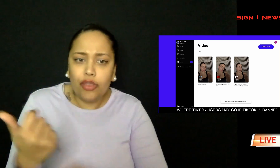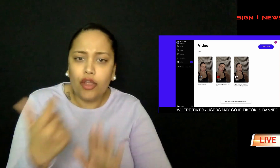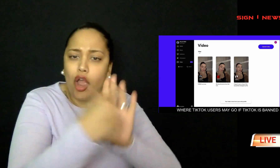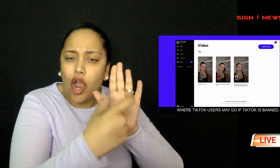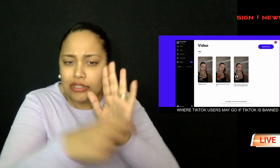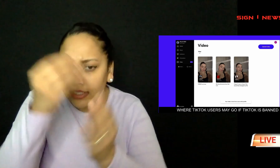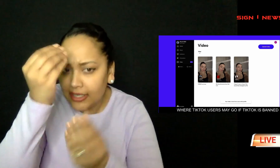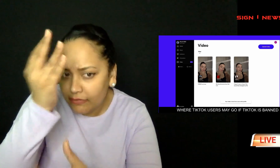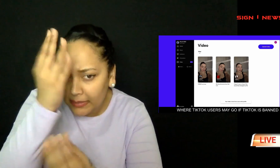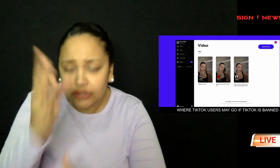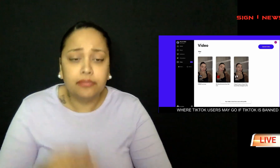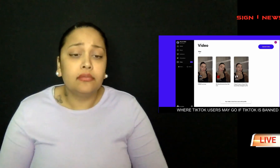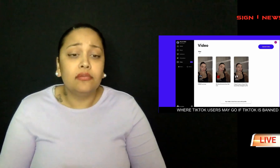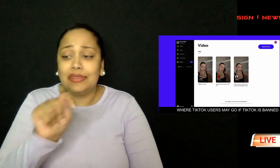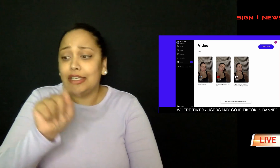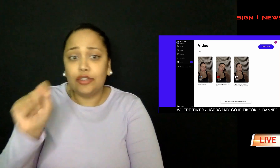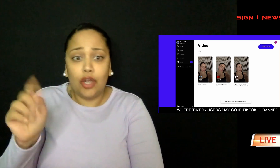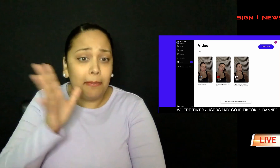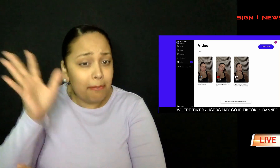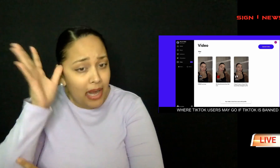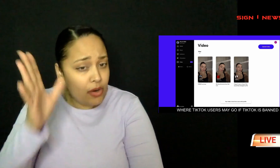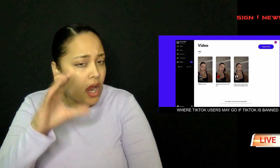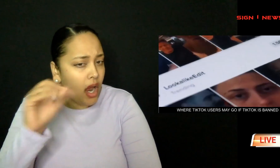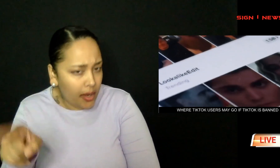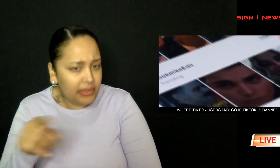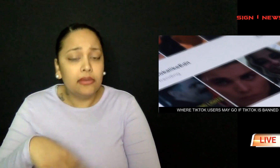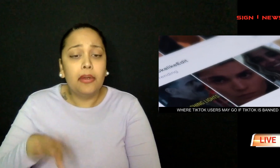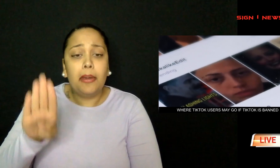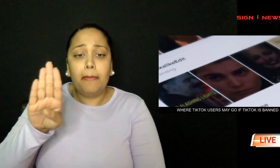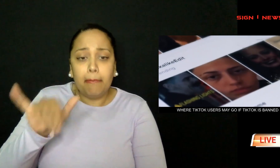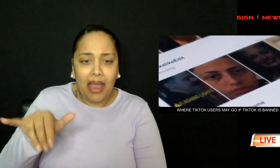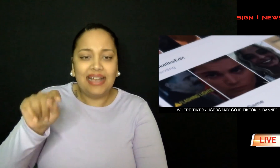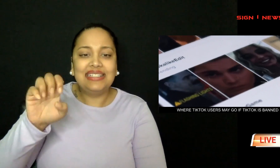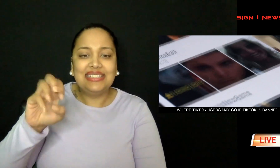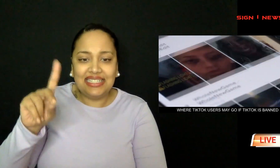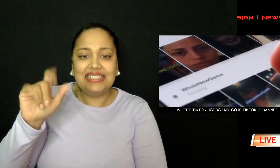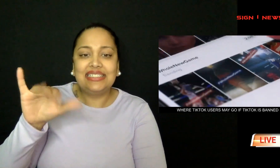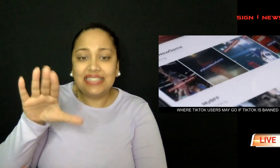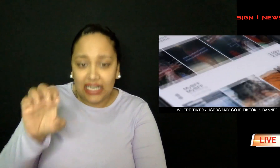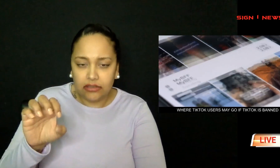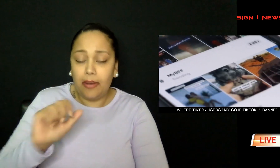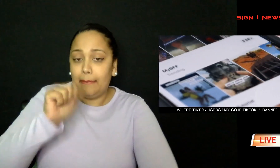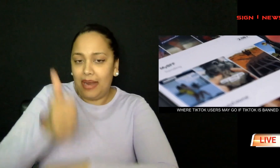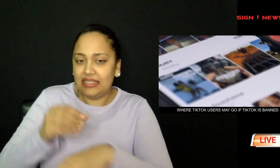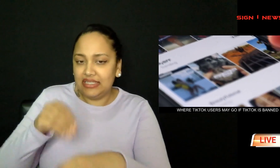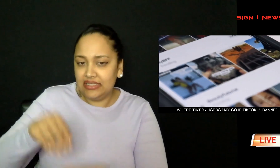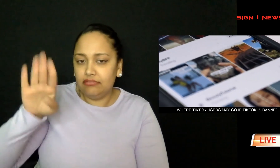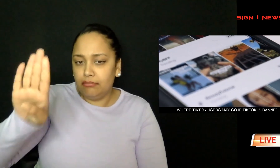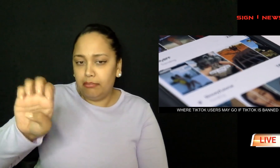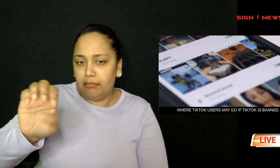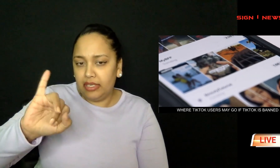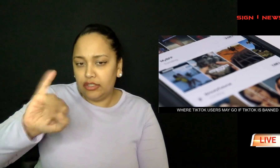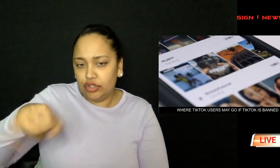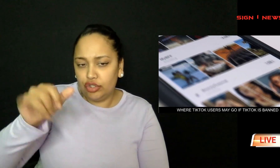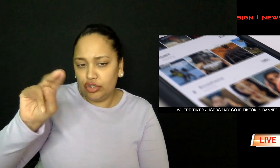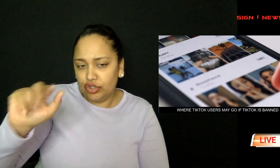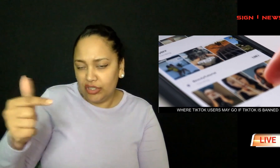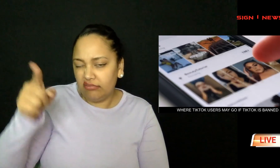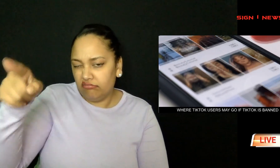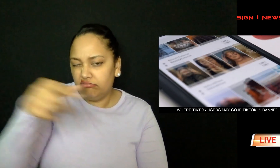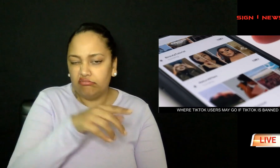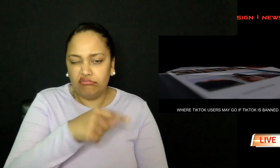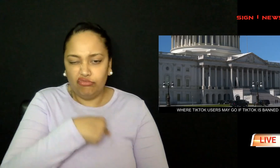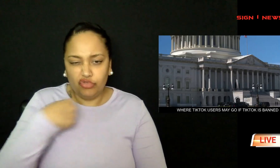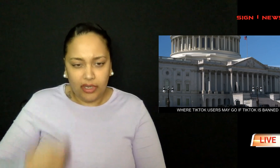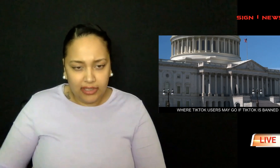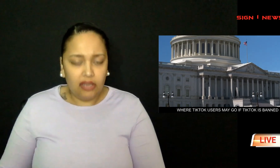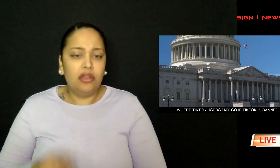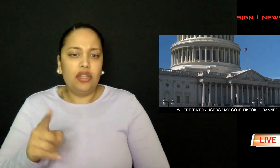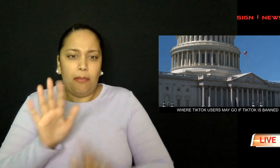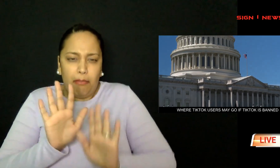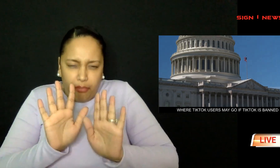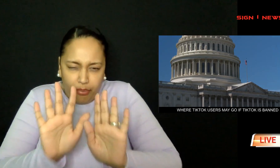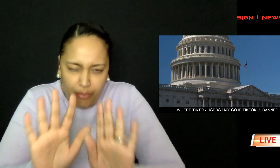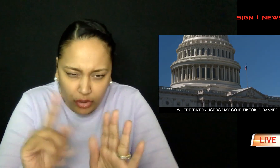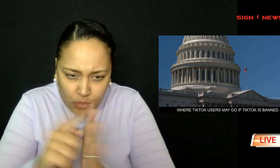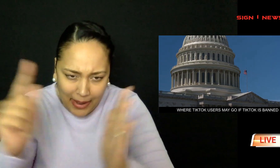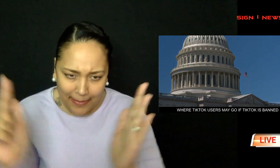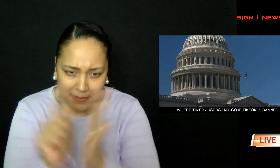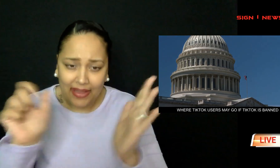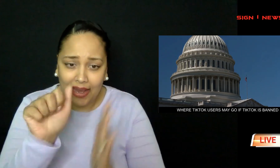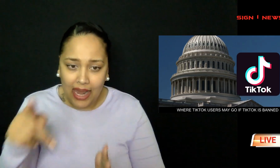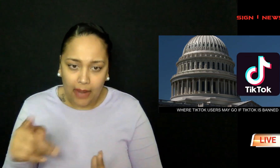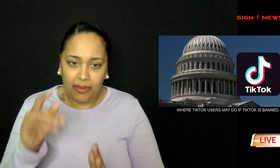with recommended music and other content TikTok's parent company ByteDance is based in Beijing